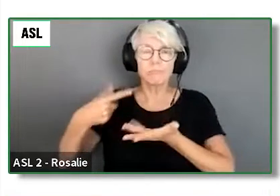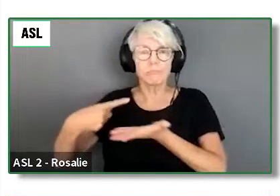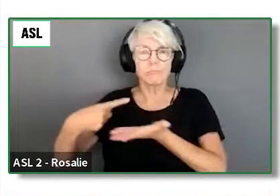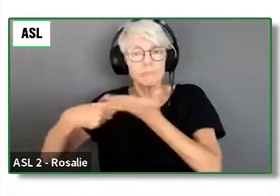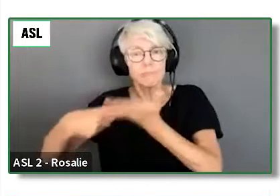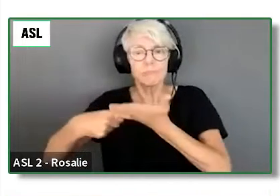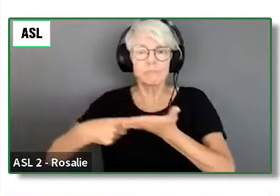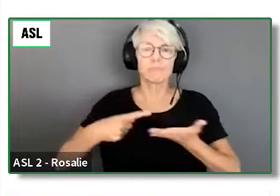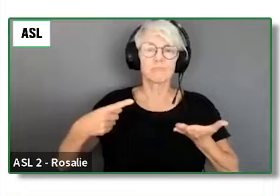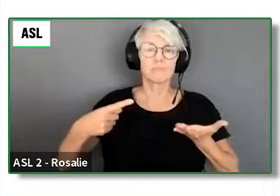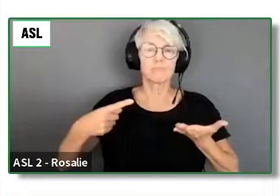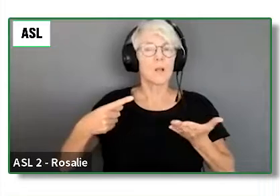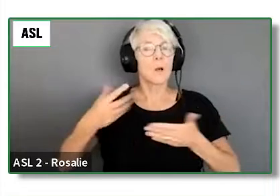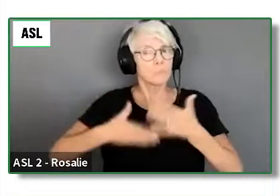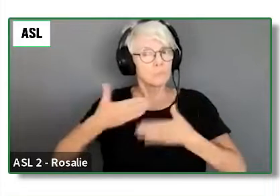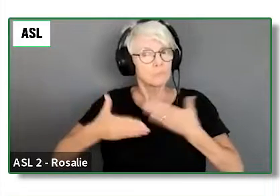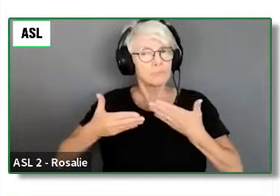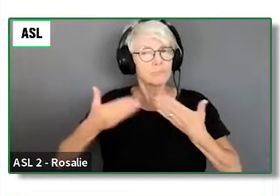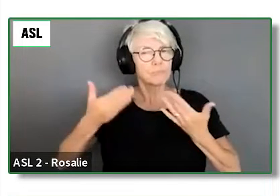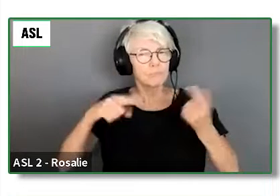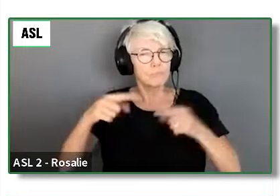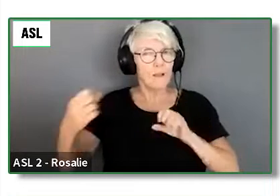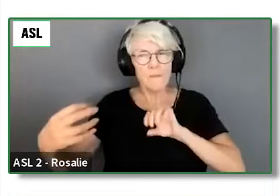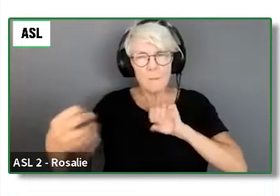order to get it right. So the more we know about each other's